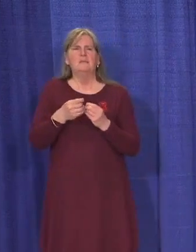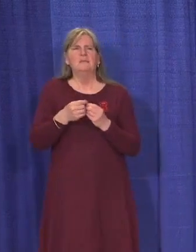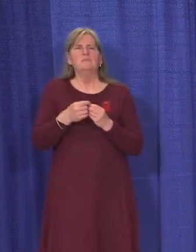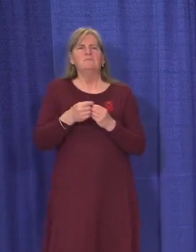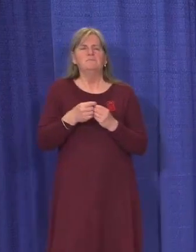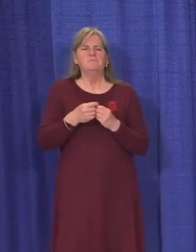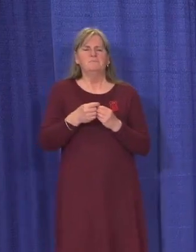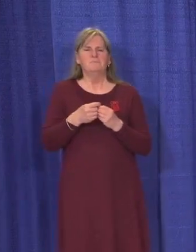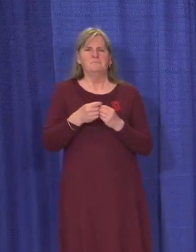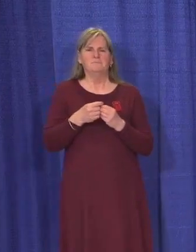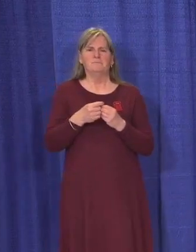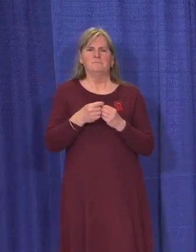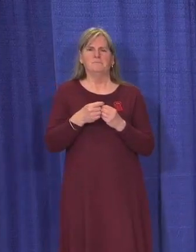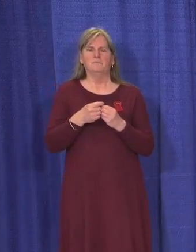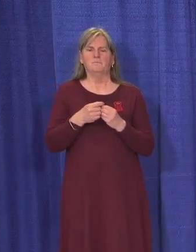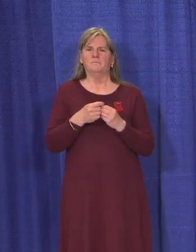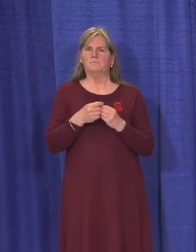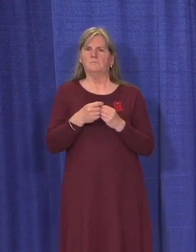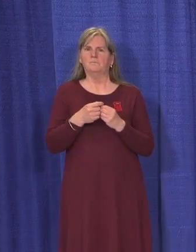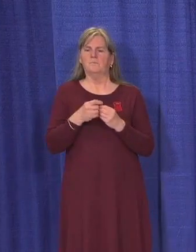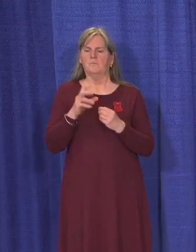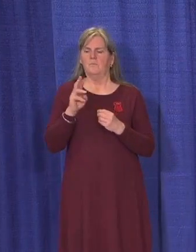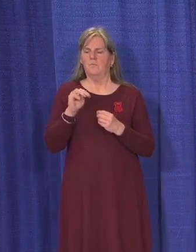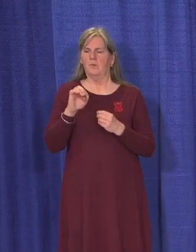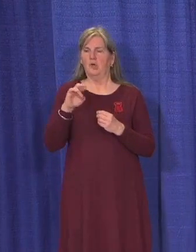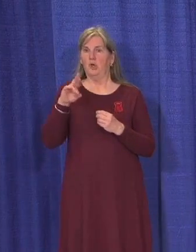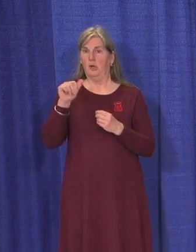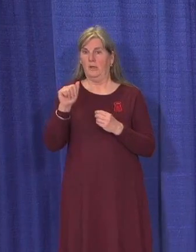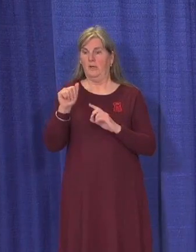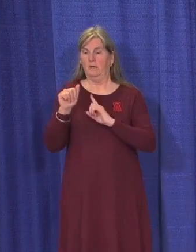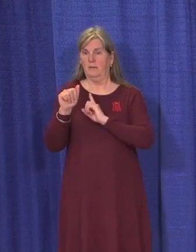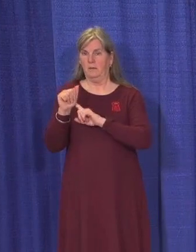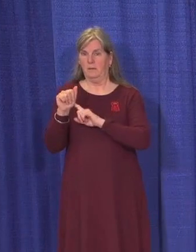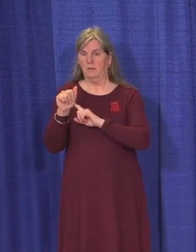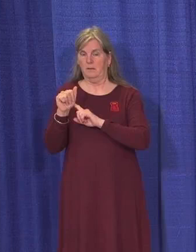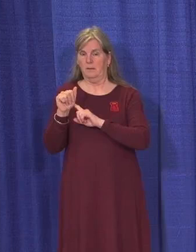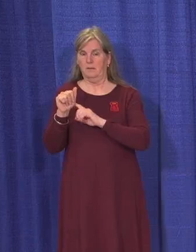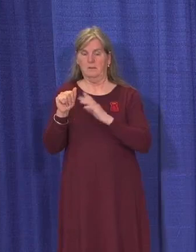I can add a few words to that. It clearly is something we've